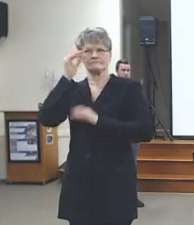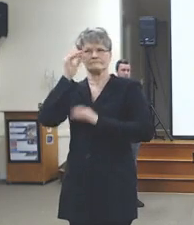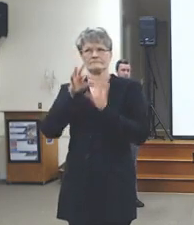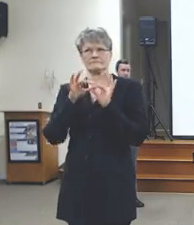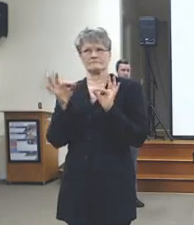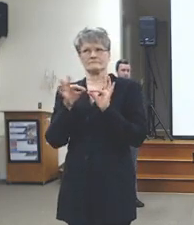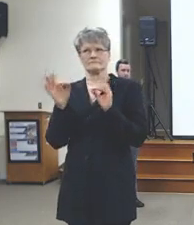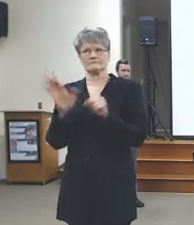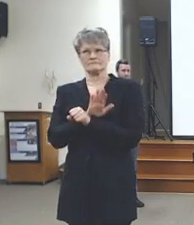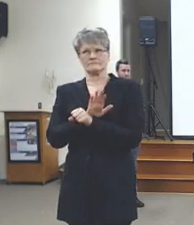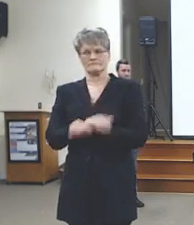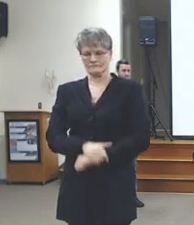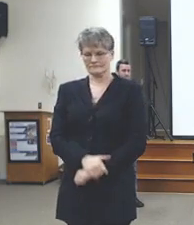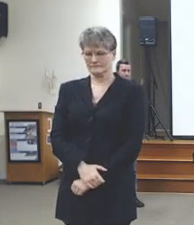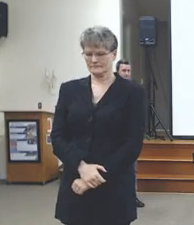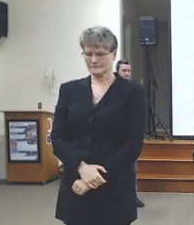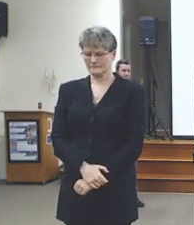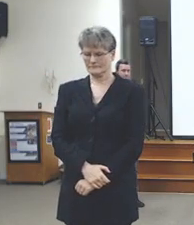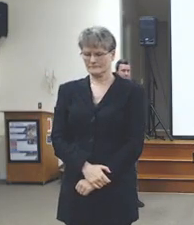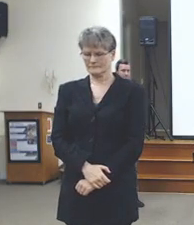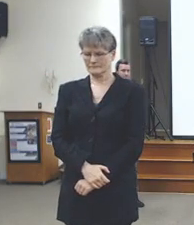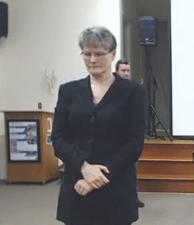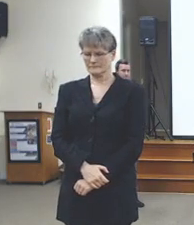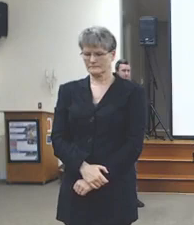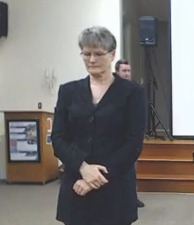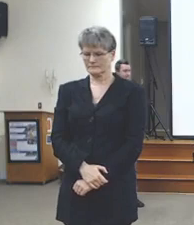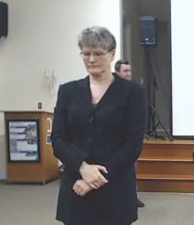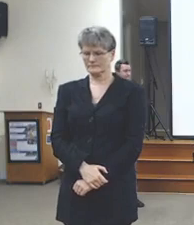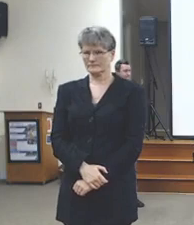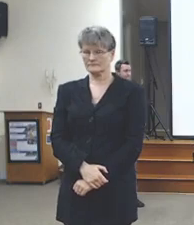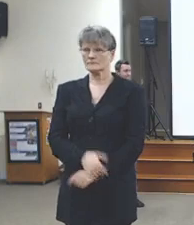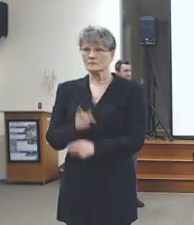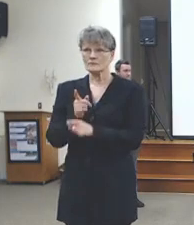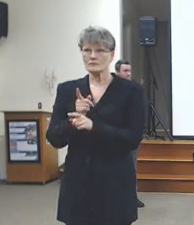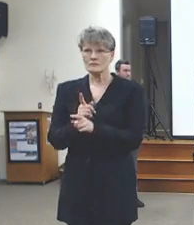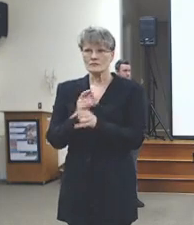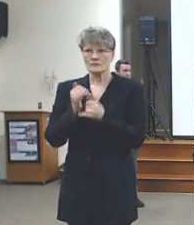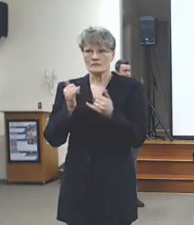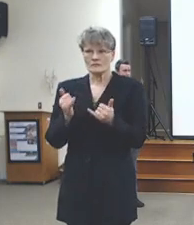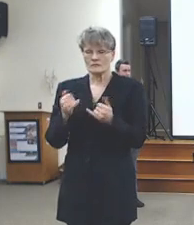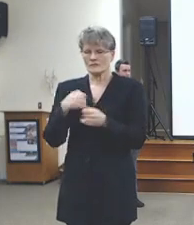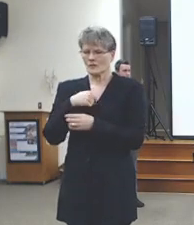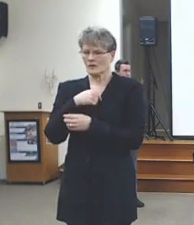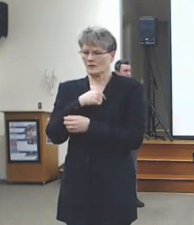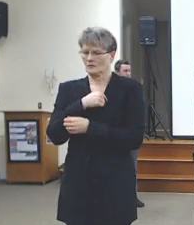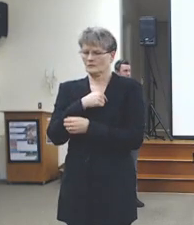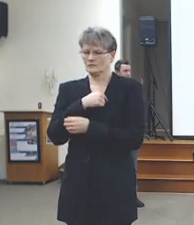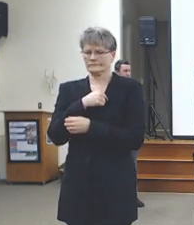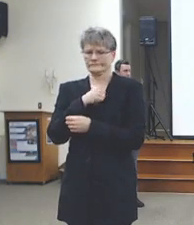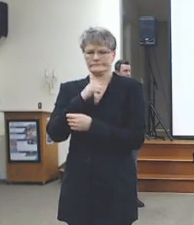through. At this time, we are not aware that there is any specific place where